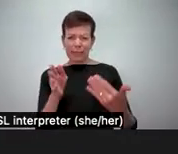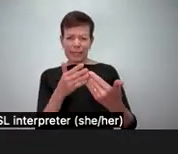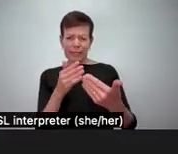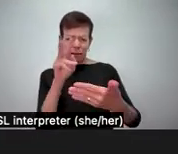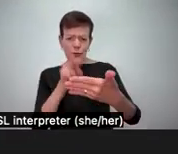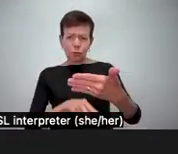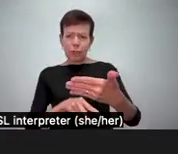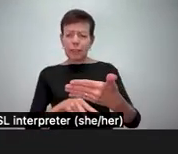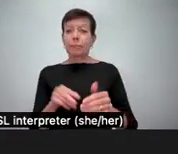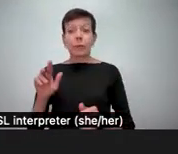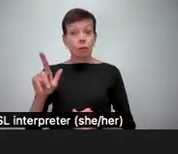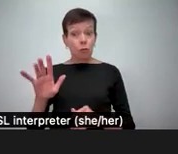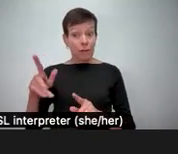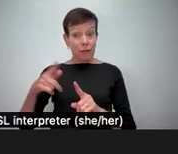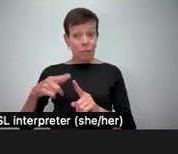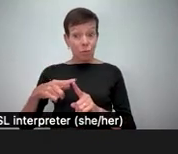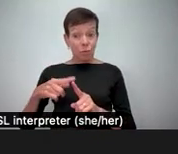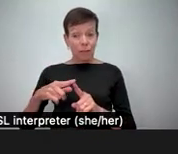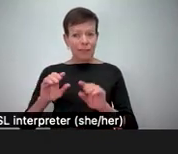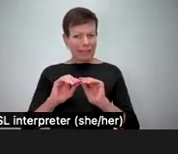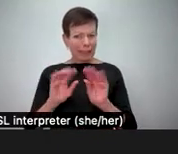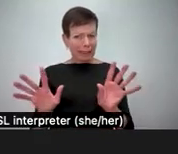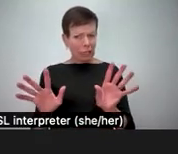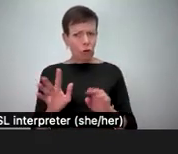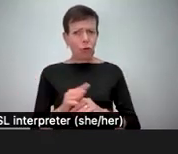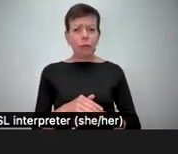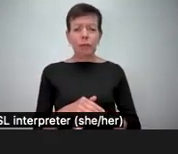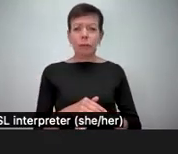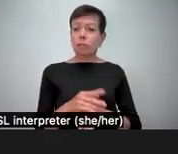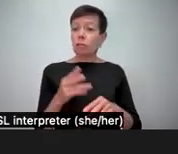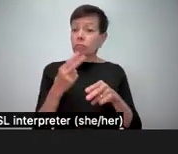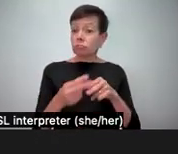and we're looking for you to provide a brief description of your project and its goals